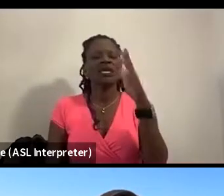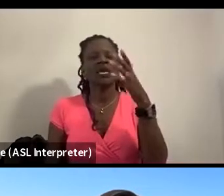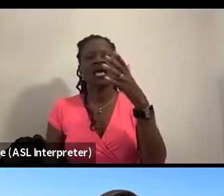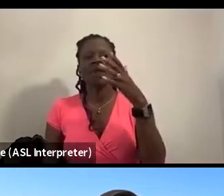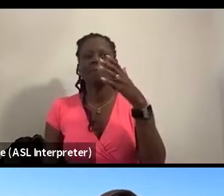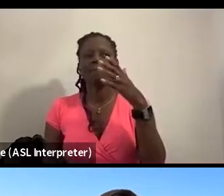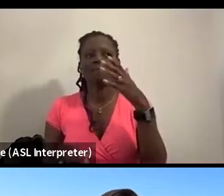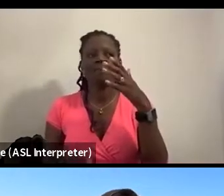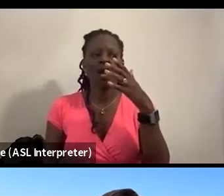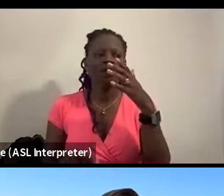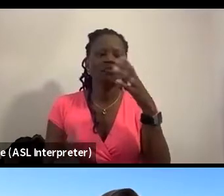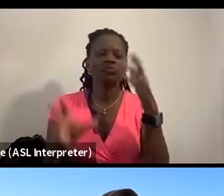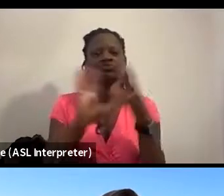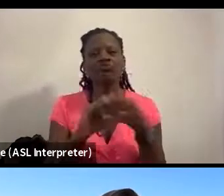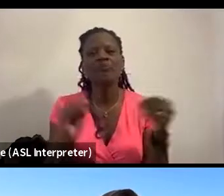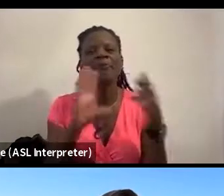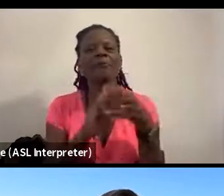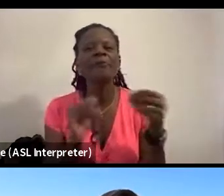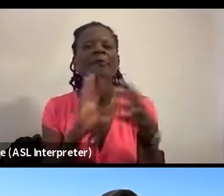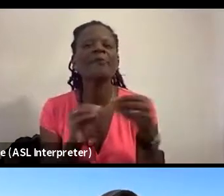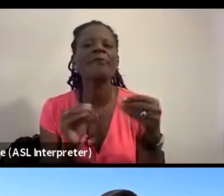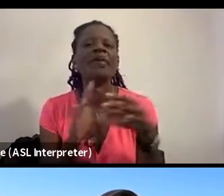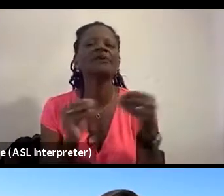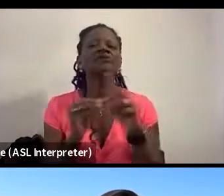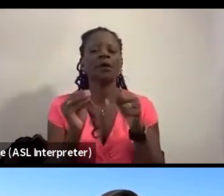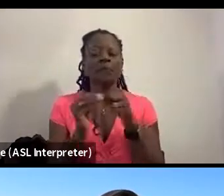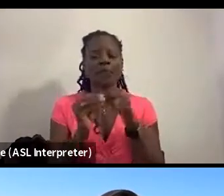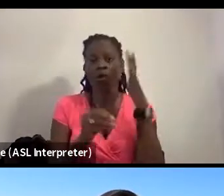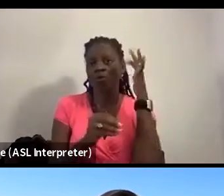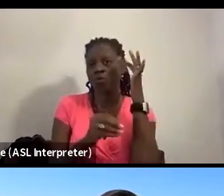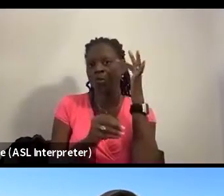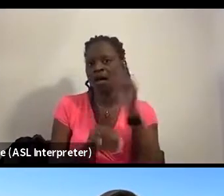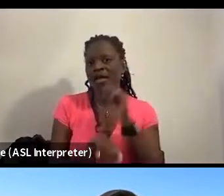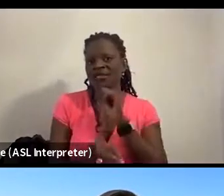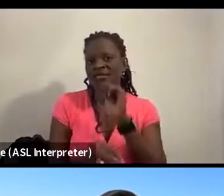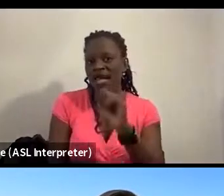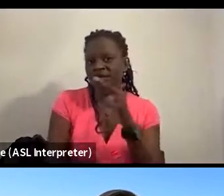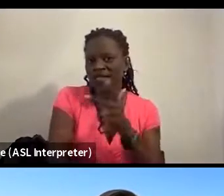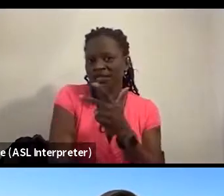You just saw the survey that Kate Peck presented. I'm sure that you get a lot of that